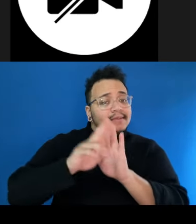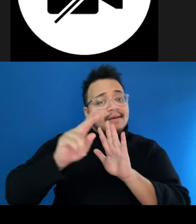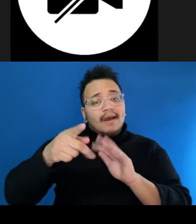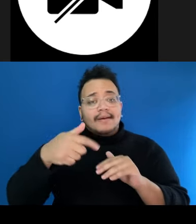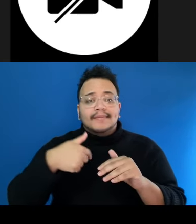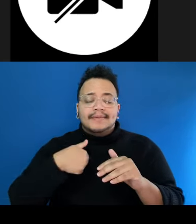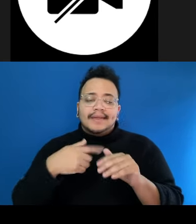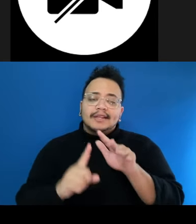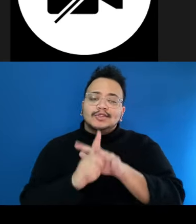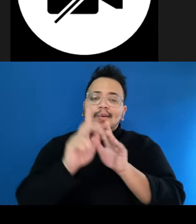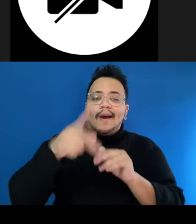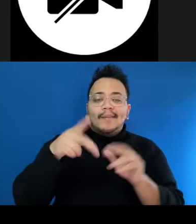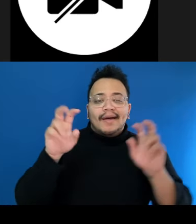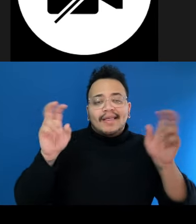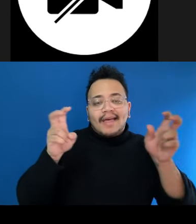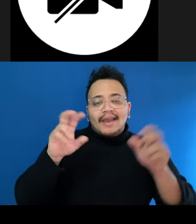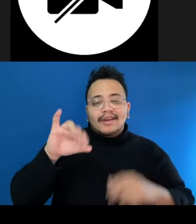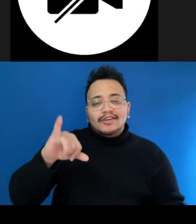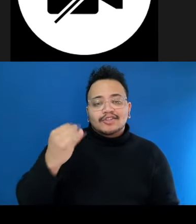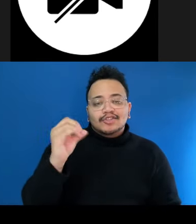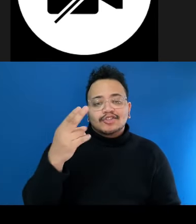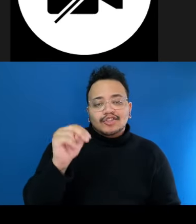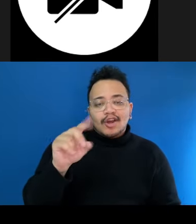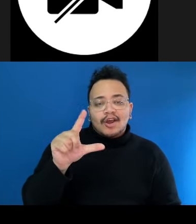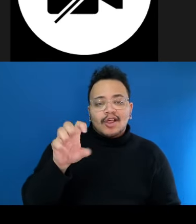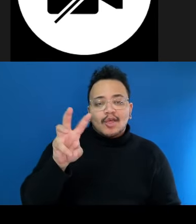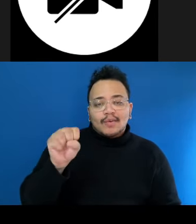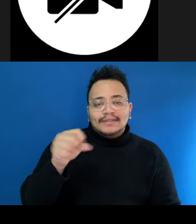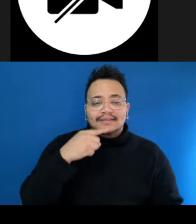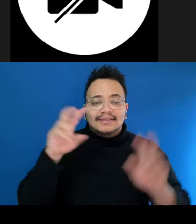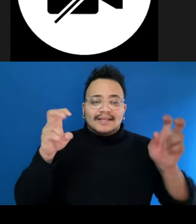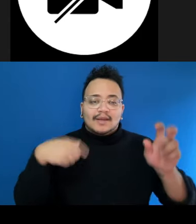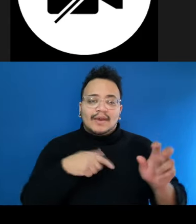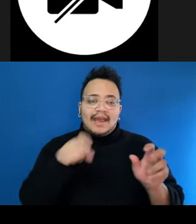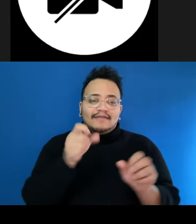"As John Lewis said, 'We have to create good trouble.'"